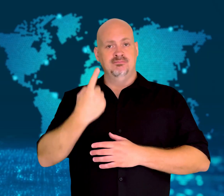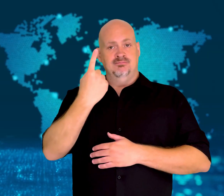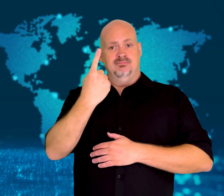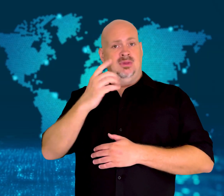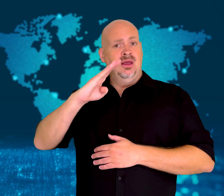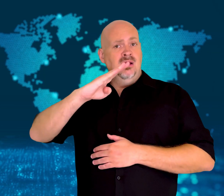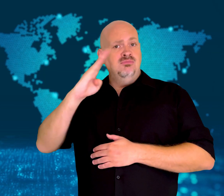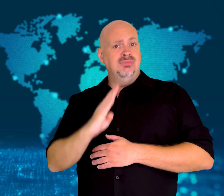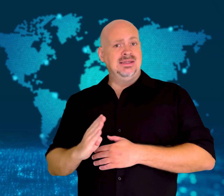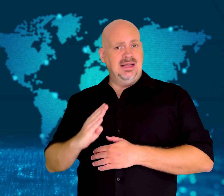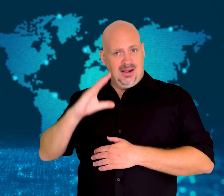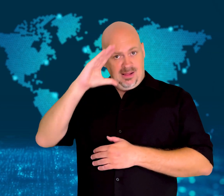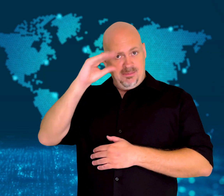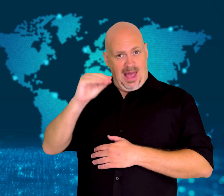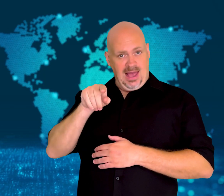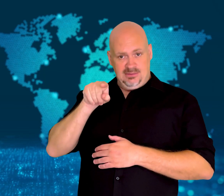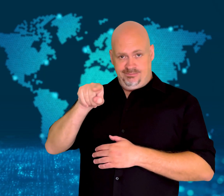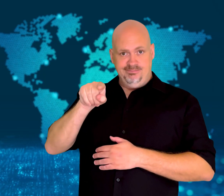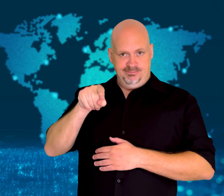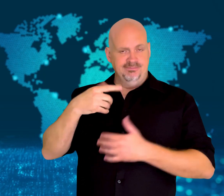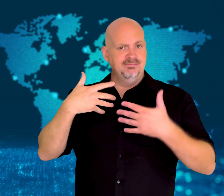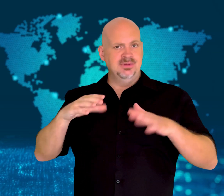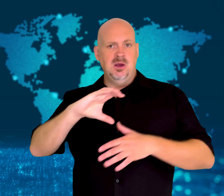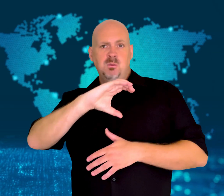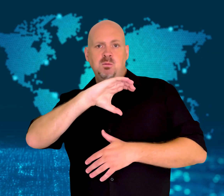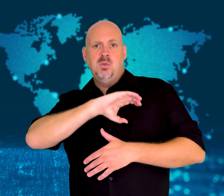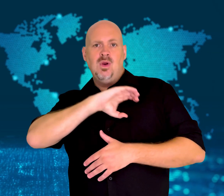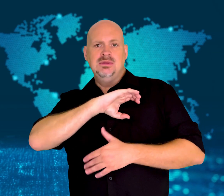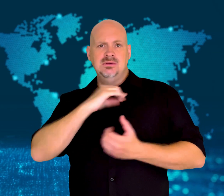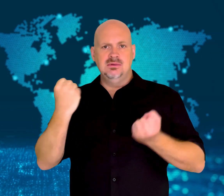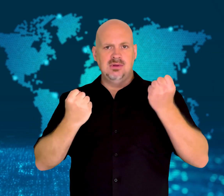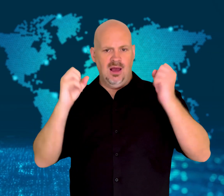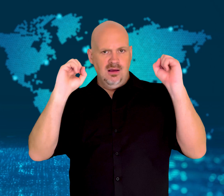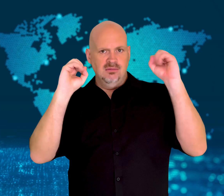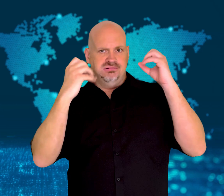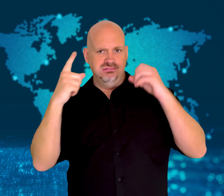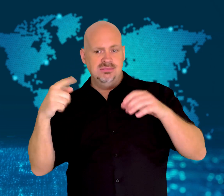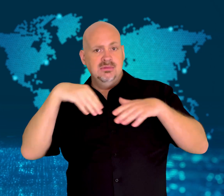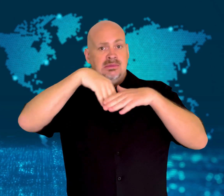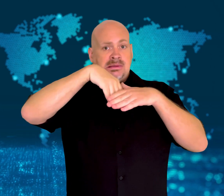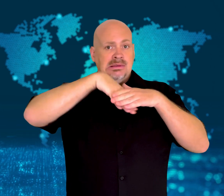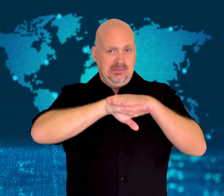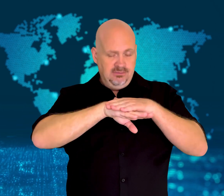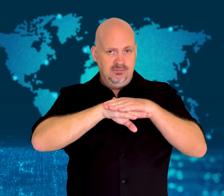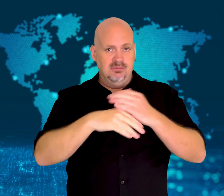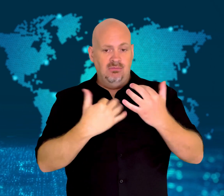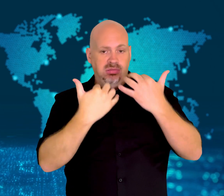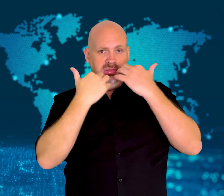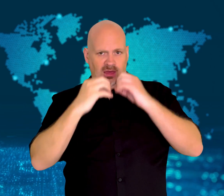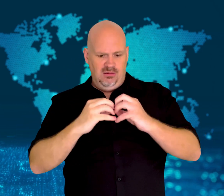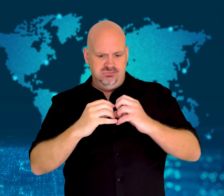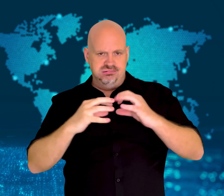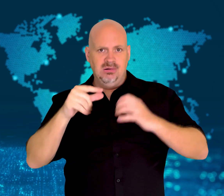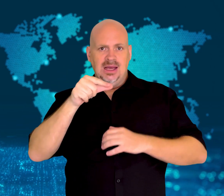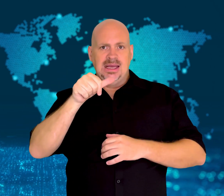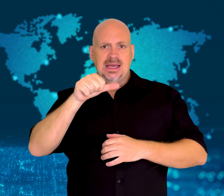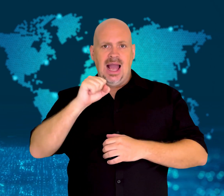[GAVIN]: A Brazilian man was gassed to death in a police car.